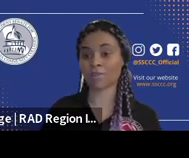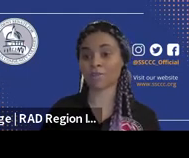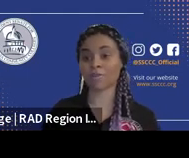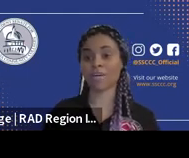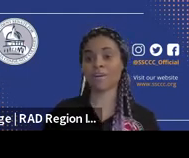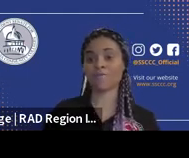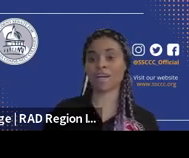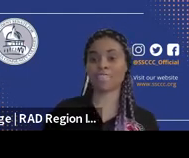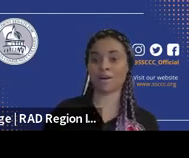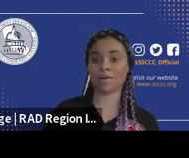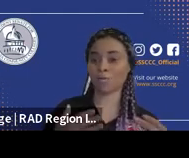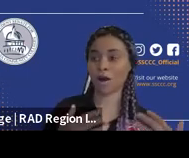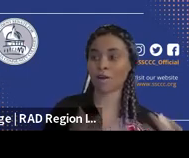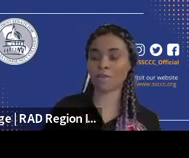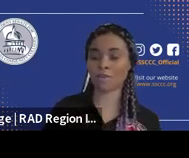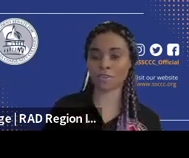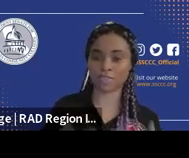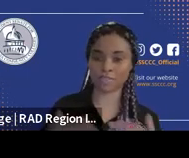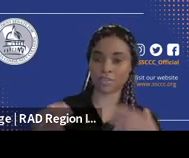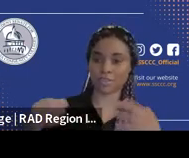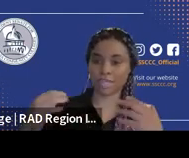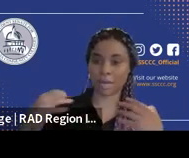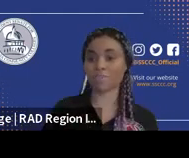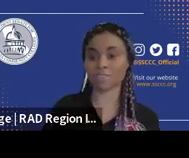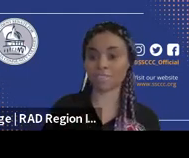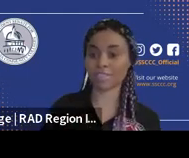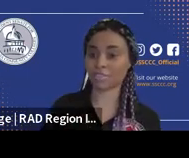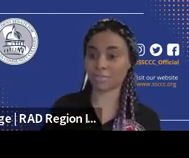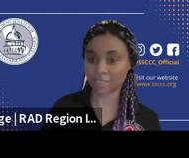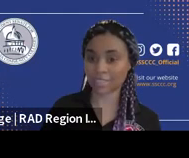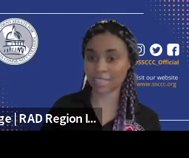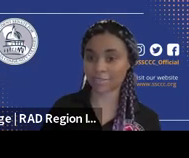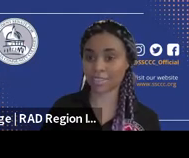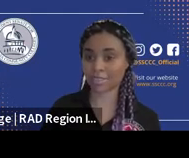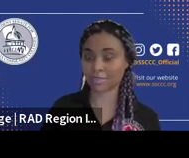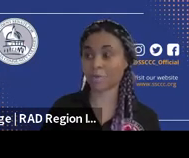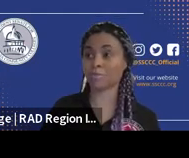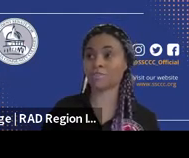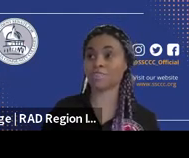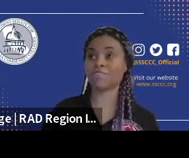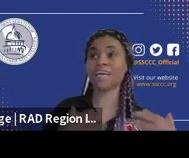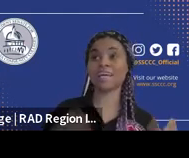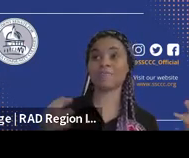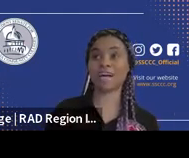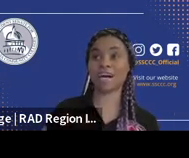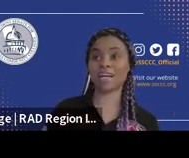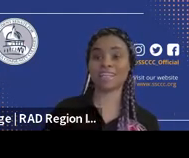Follow through, find out? Are those services, or is that person receiving the services that they're supposed to be receiving?